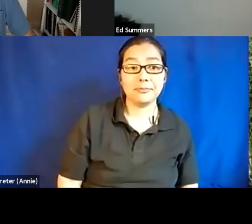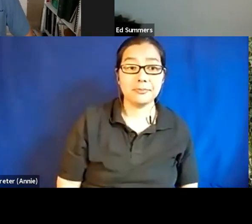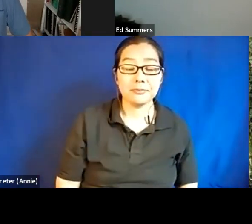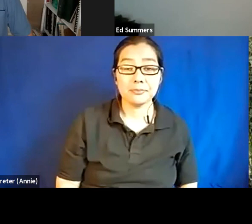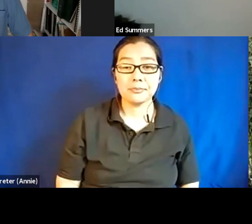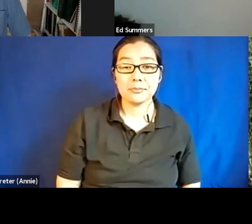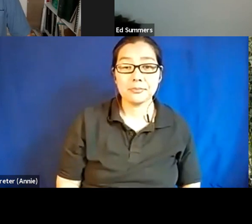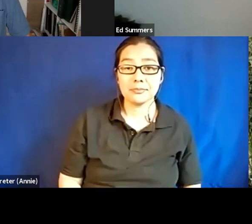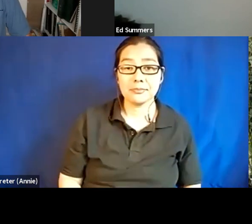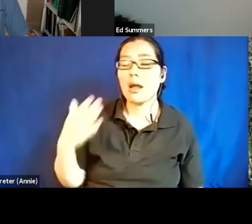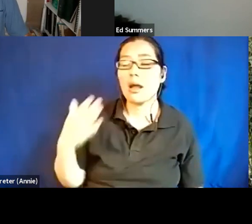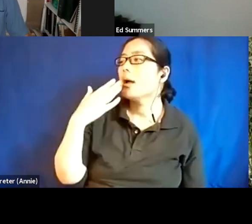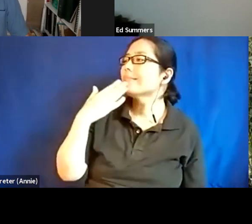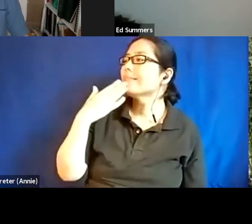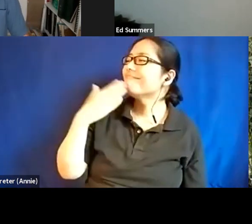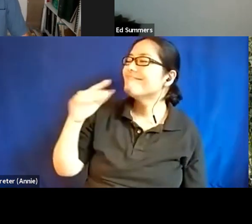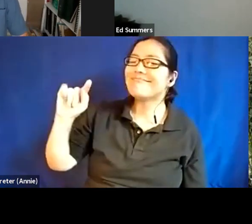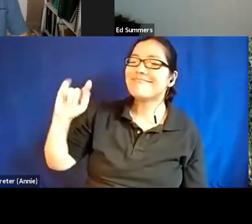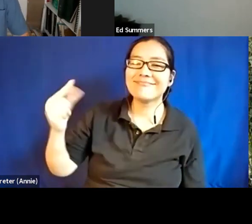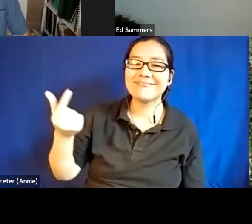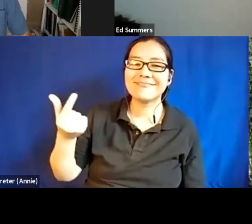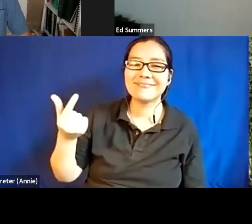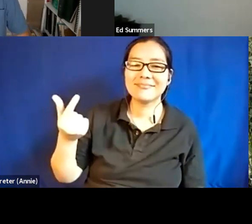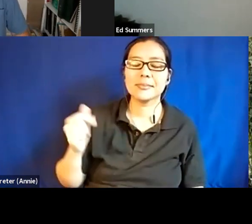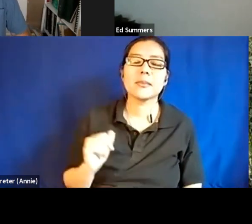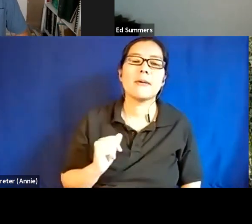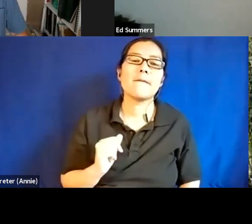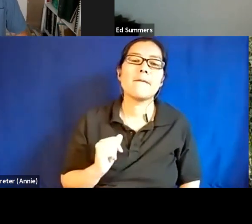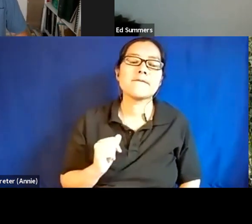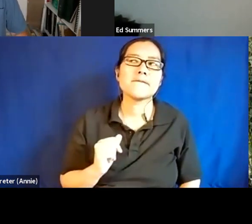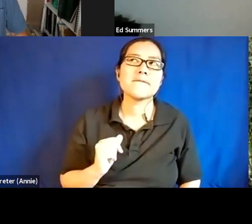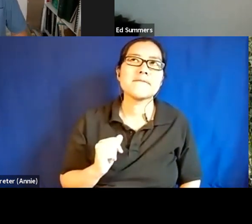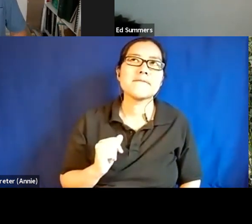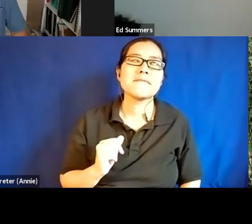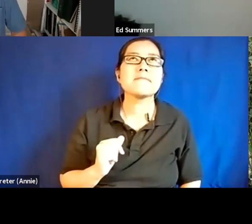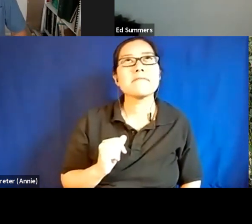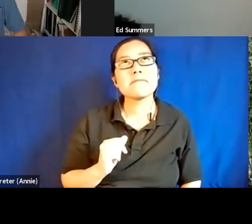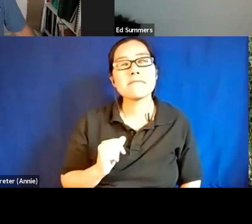thanks, Ting. I think my what I'd like people to take